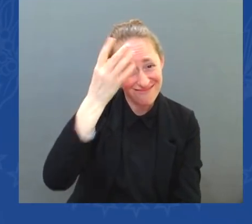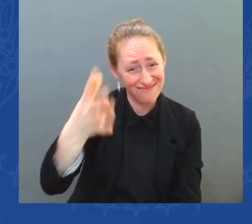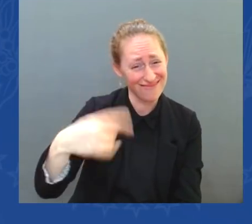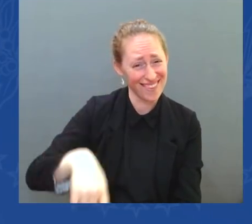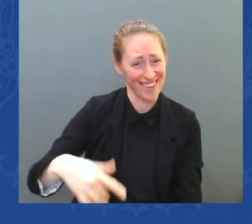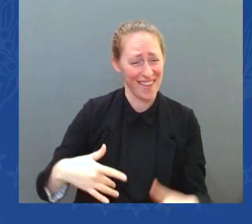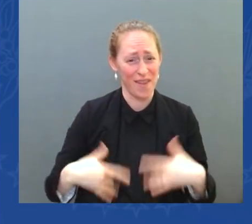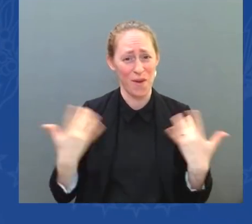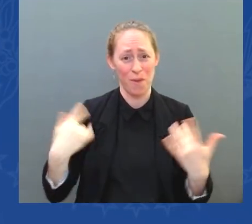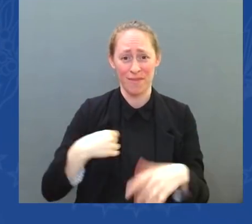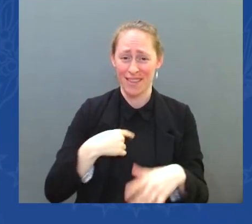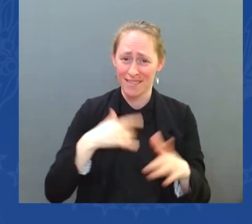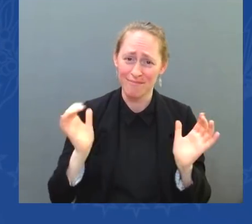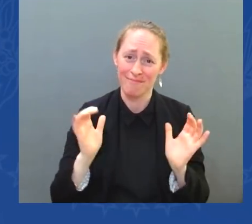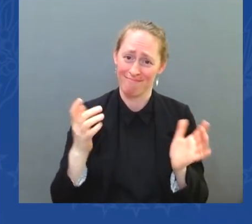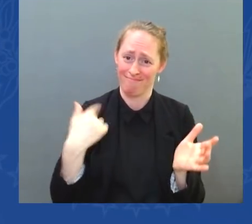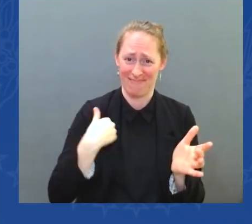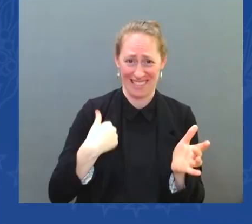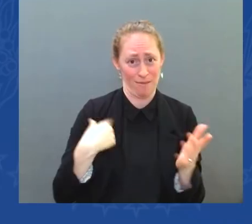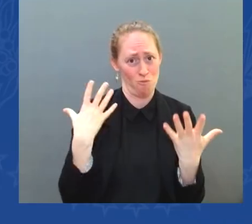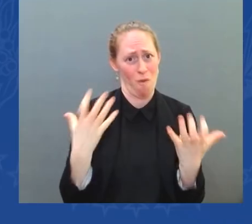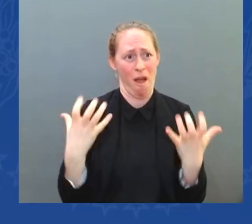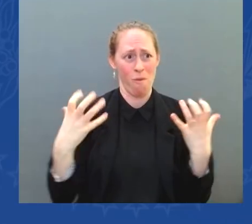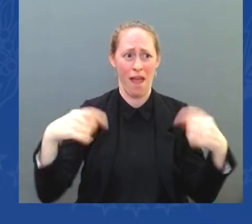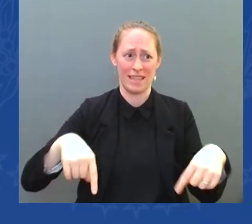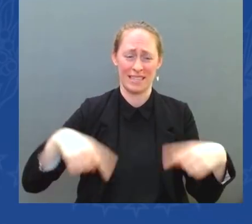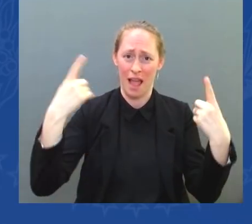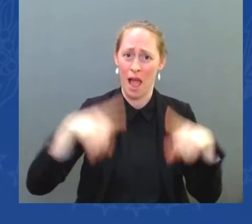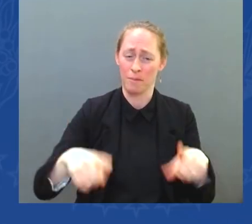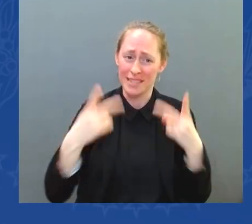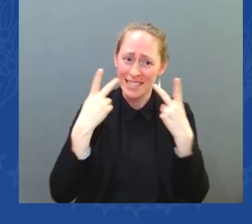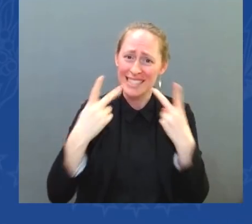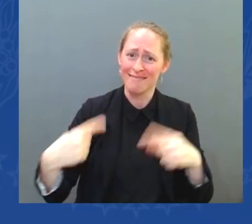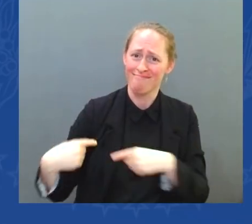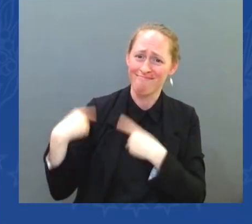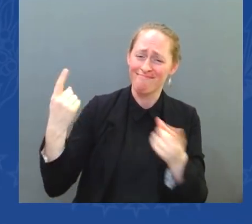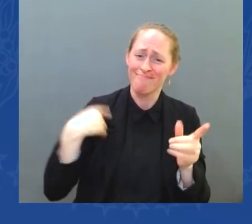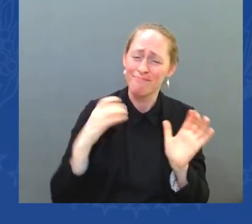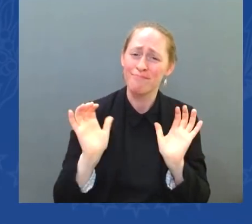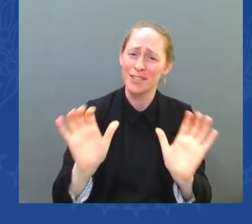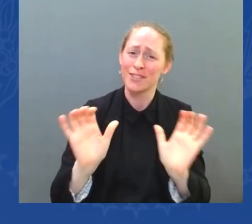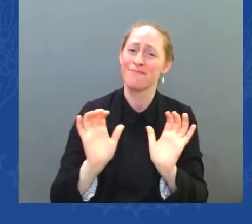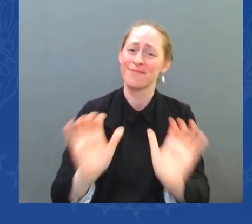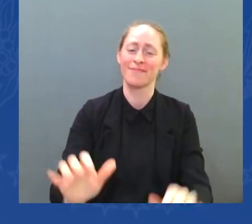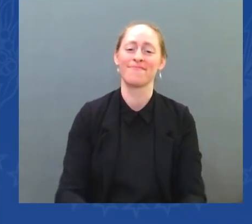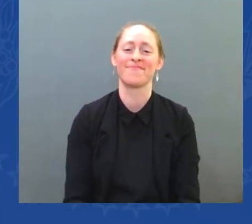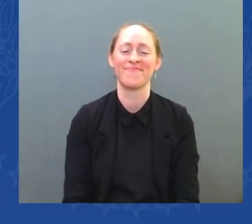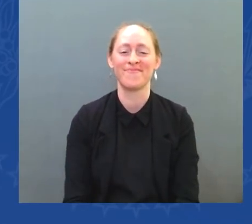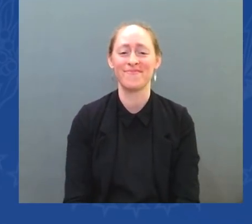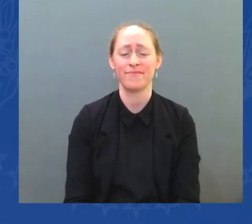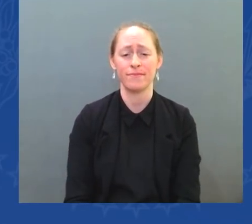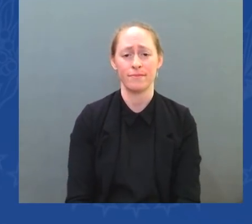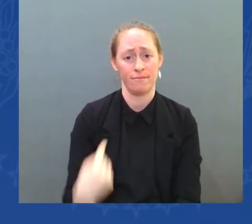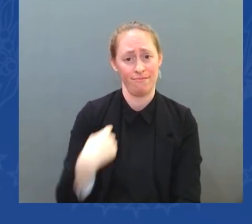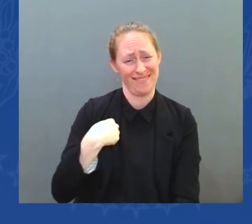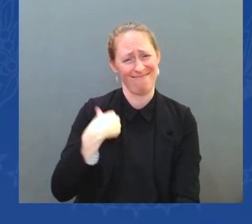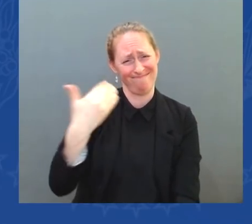Because I always knew that we needed to make biofuels a part of our clean energy solution, and we're doing that right here in Iowa.